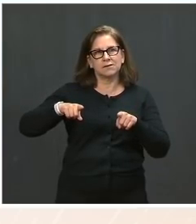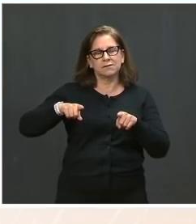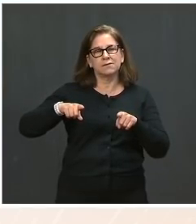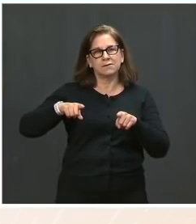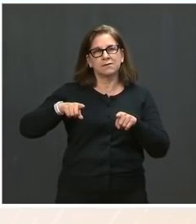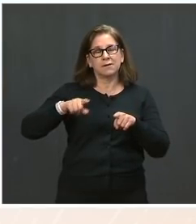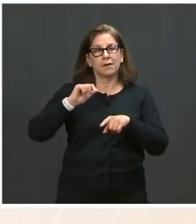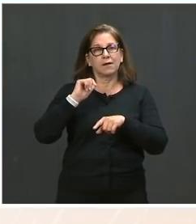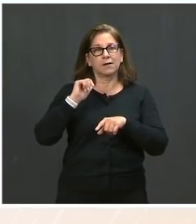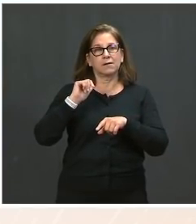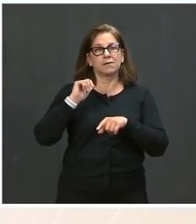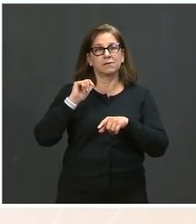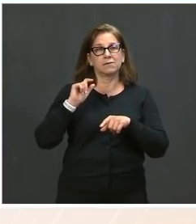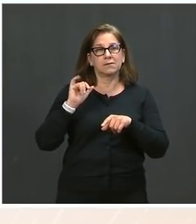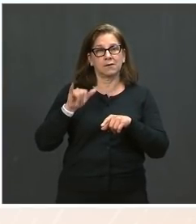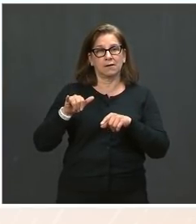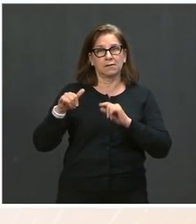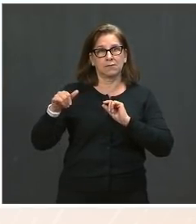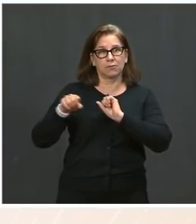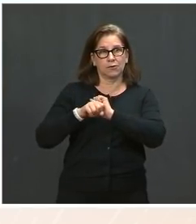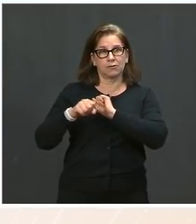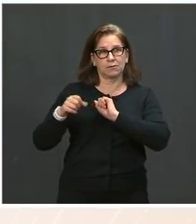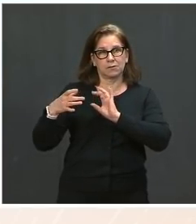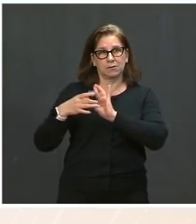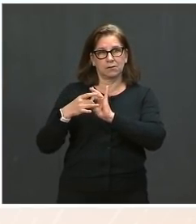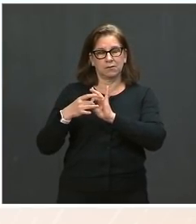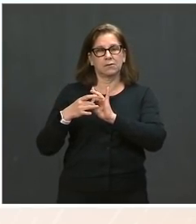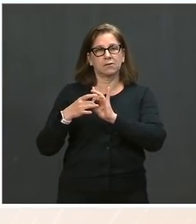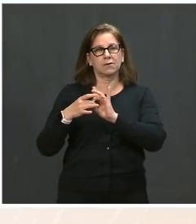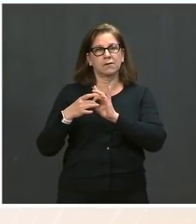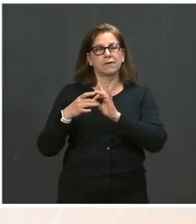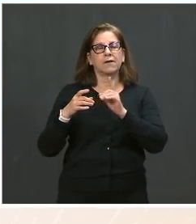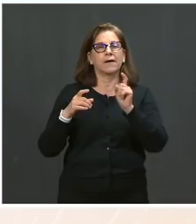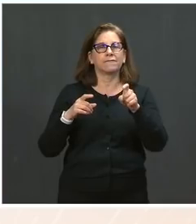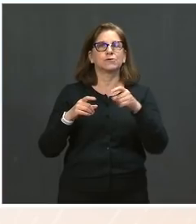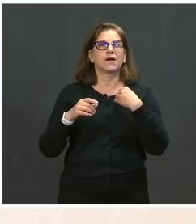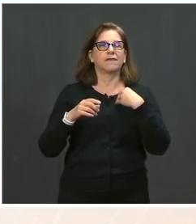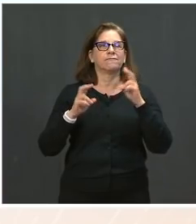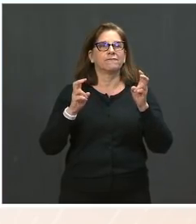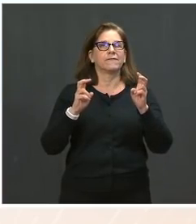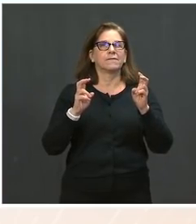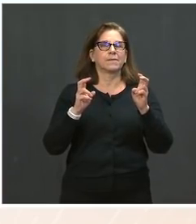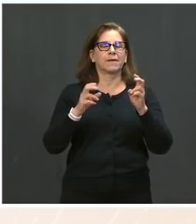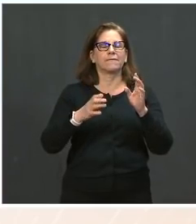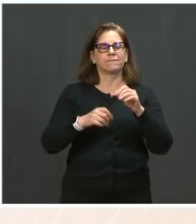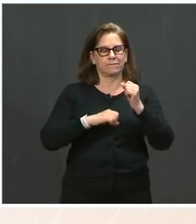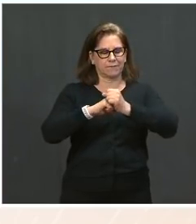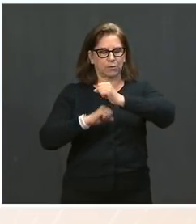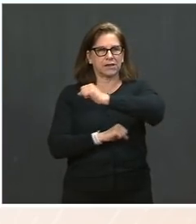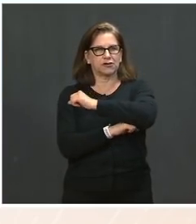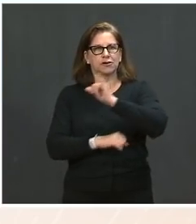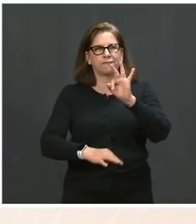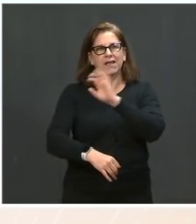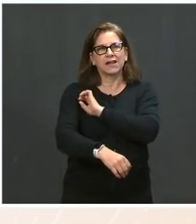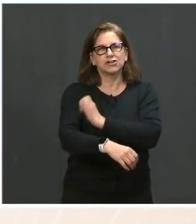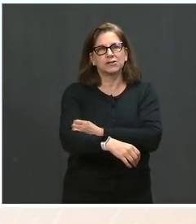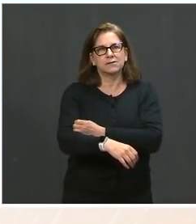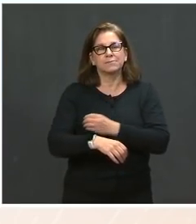of the Department of Energy. We have to find a solution, but it has to be based on, you know, community agreement. The Press: Is there a timetable